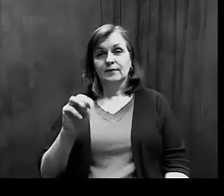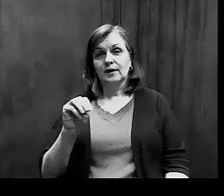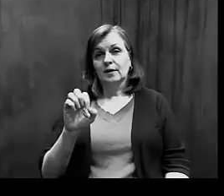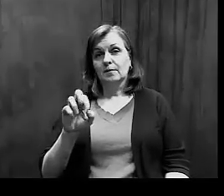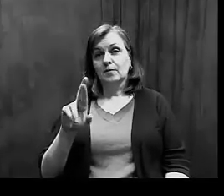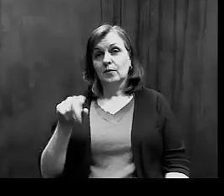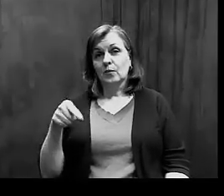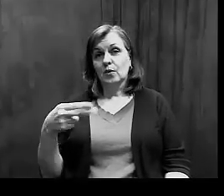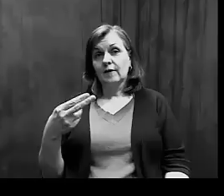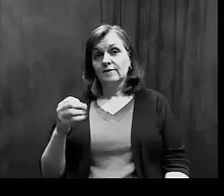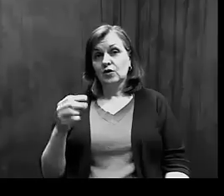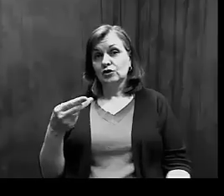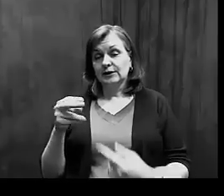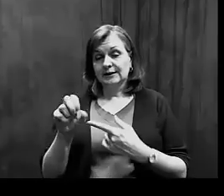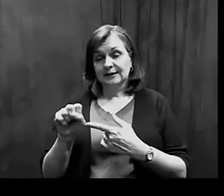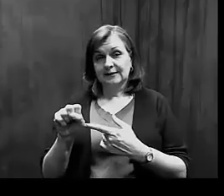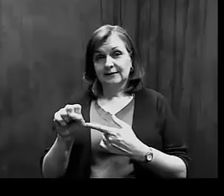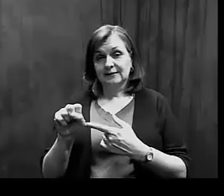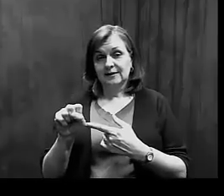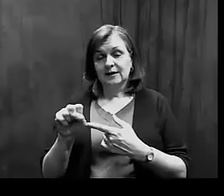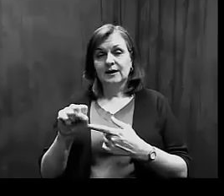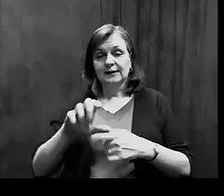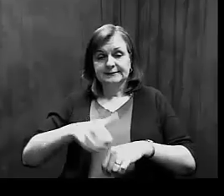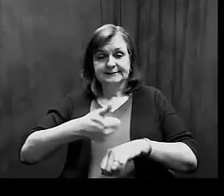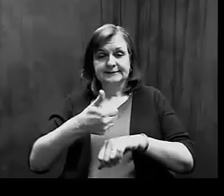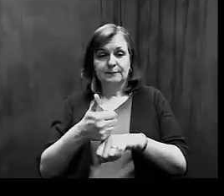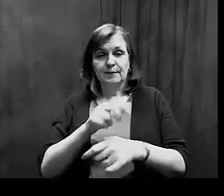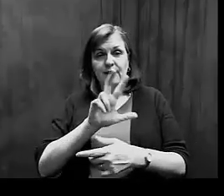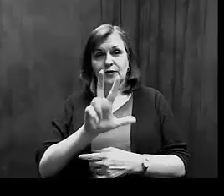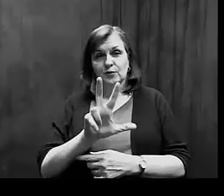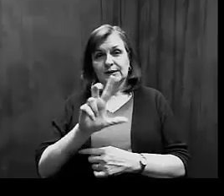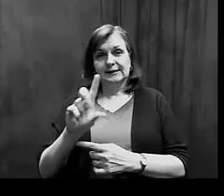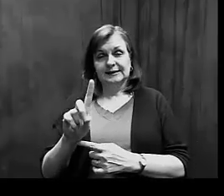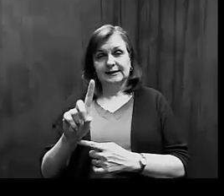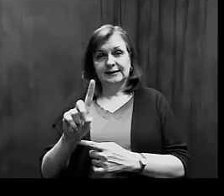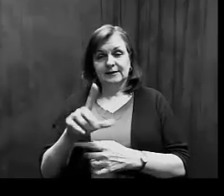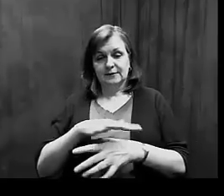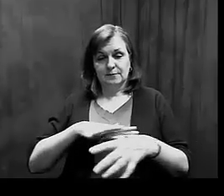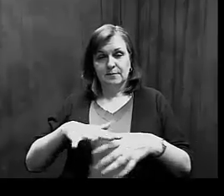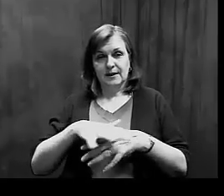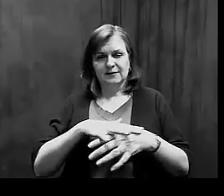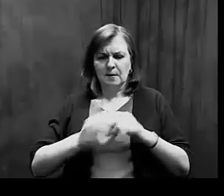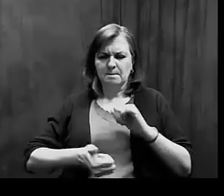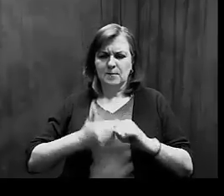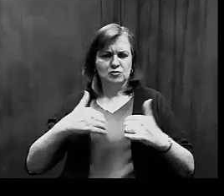for morphogens we're actually would look of the development of a three dimensional space you're